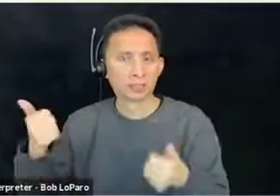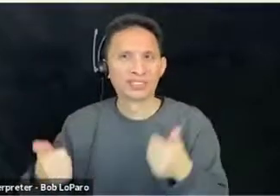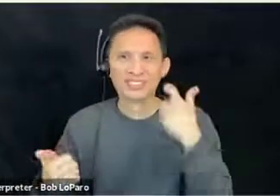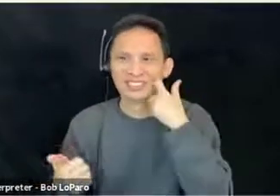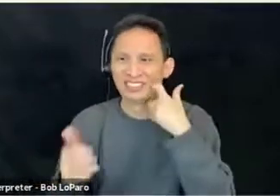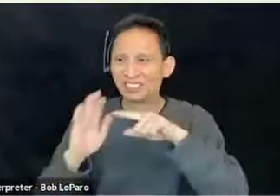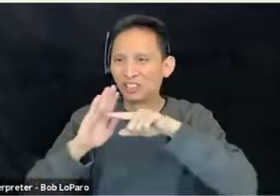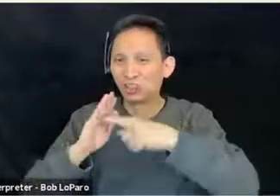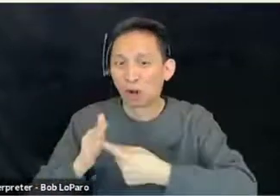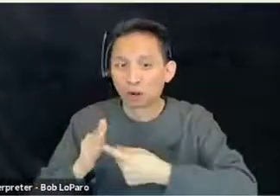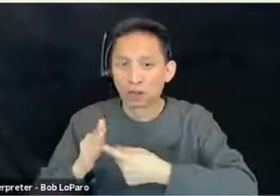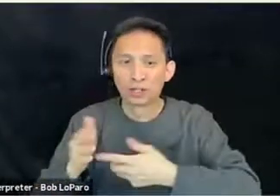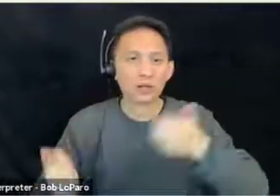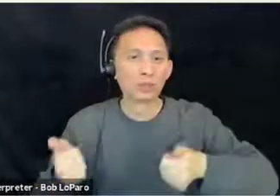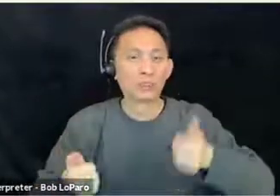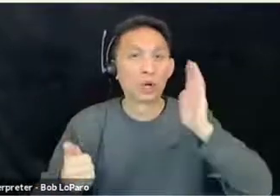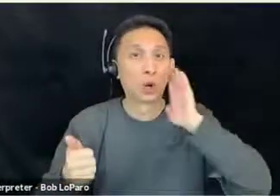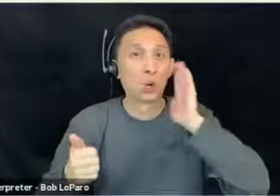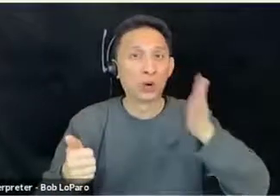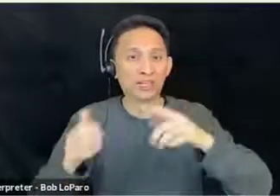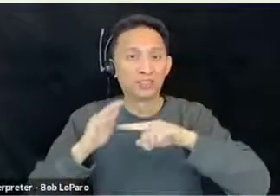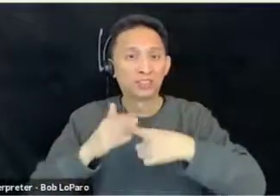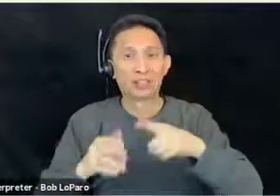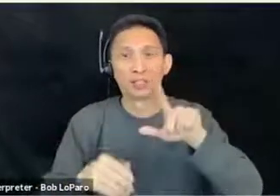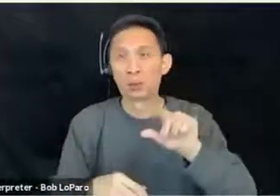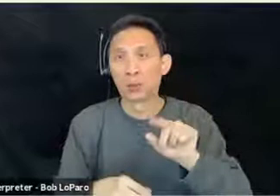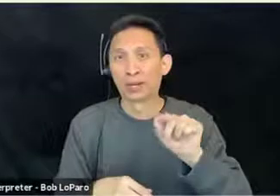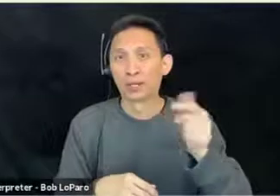which ones will be starting testing in 2021,